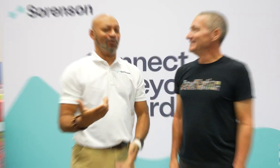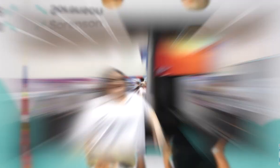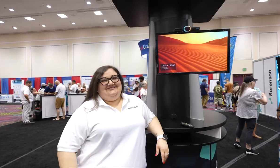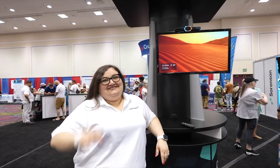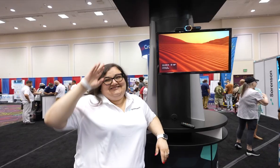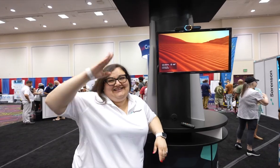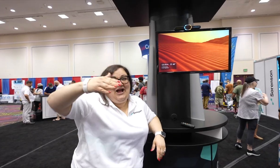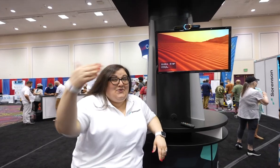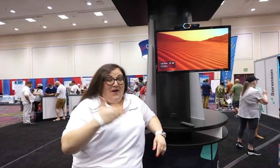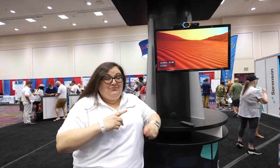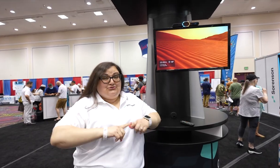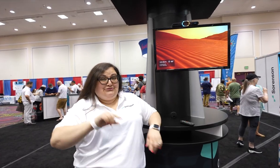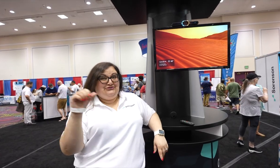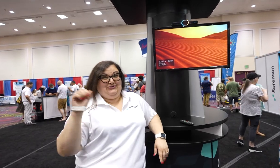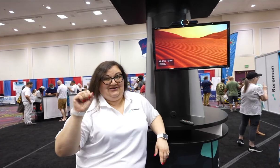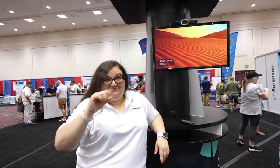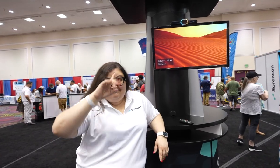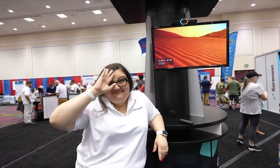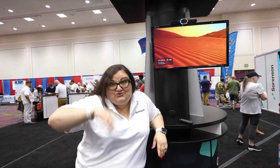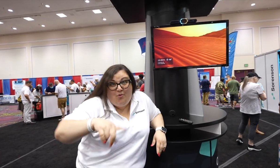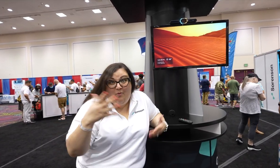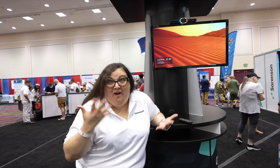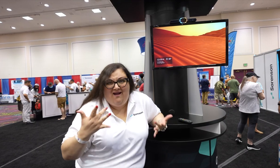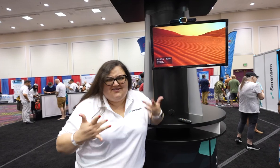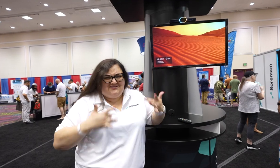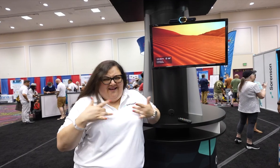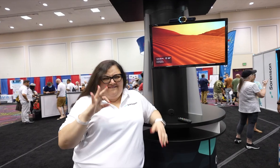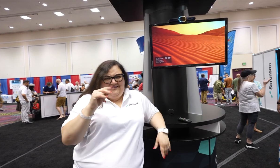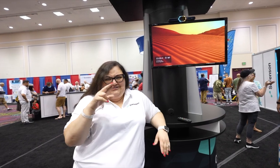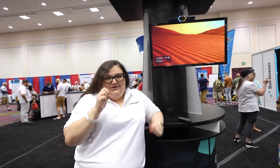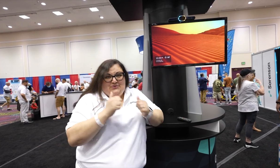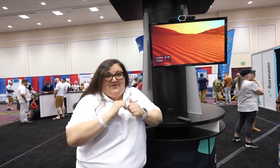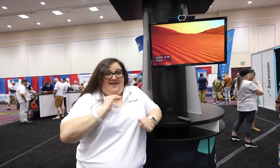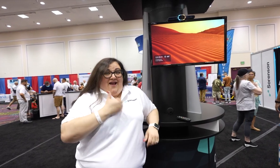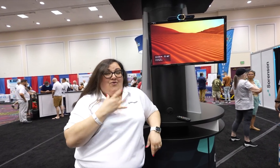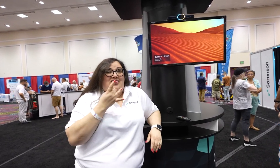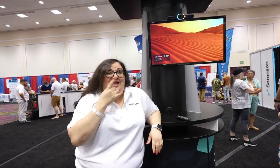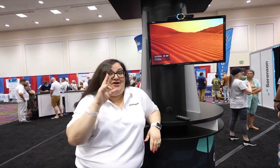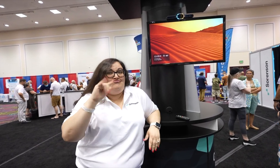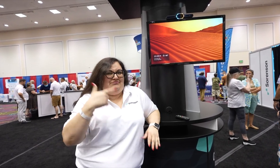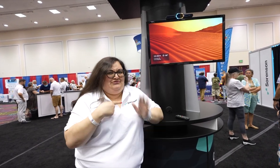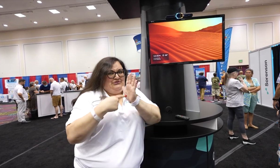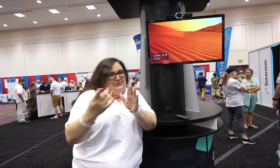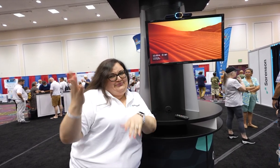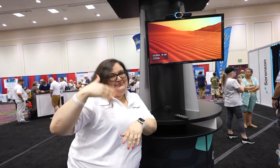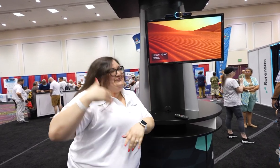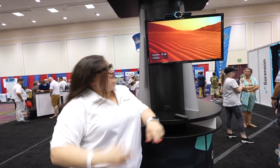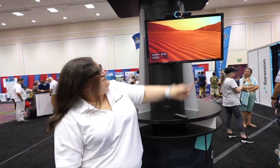Hi! Welcome to Sorenson! Did you know about one of our exciting features with our light ring? I’ll show you.